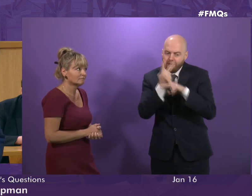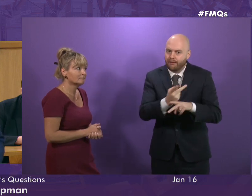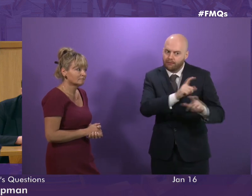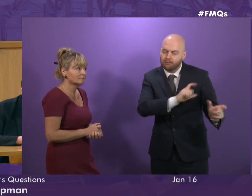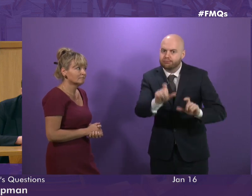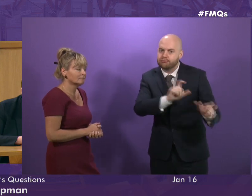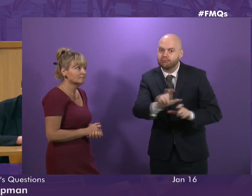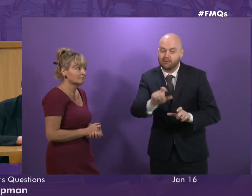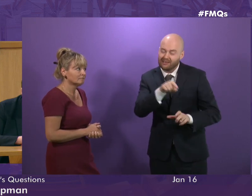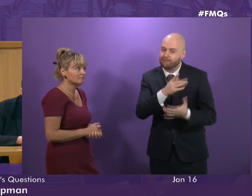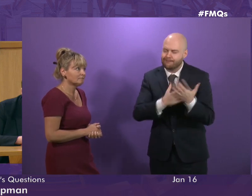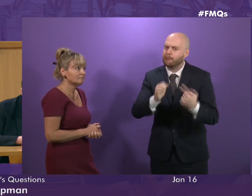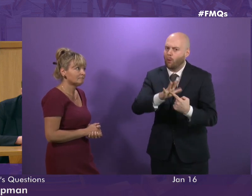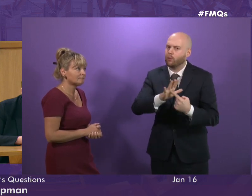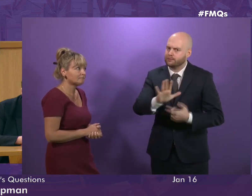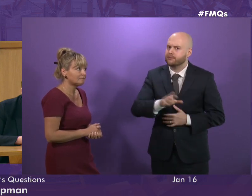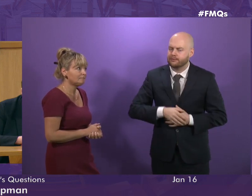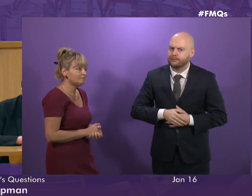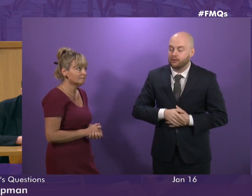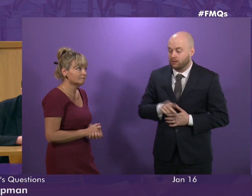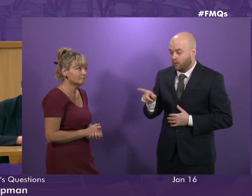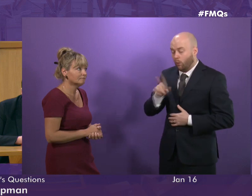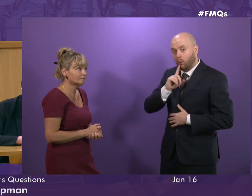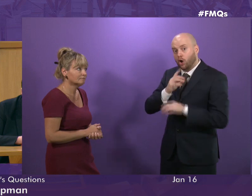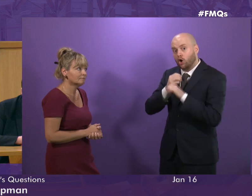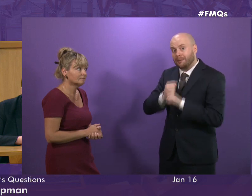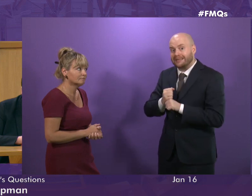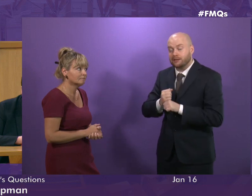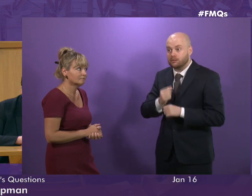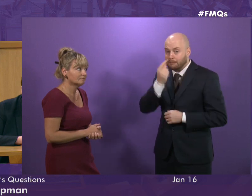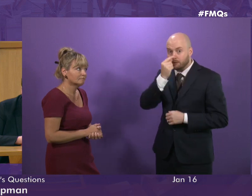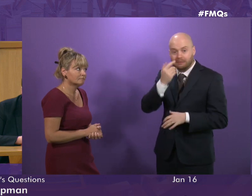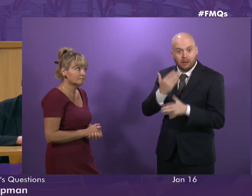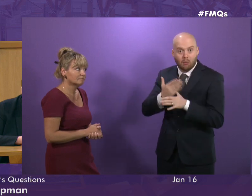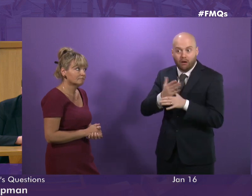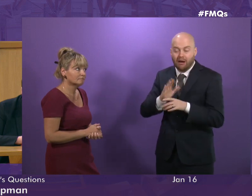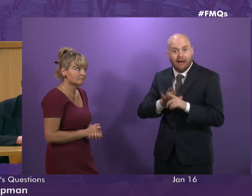First Minister commit to working across international borders to ensure that we do not lose that